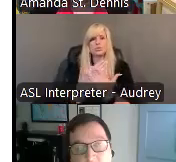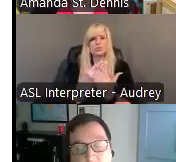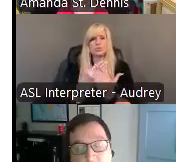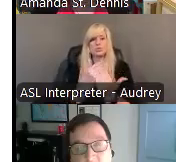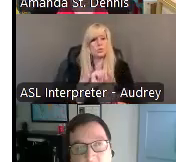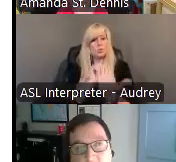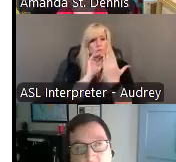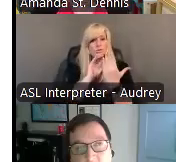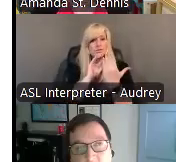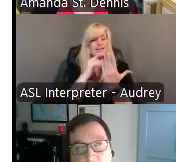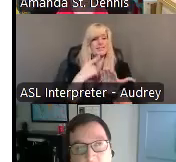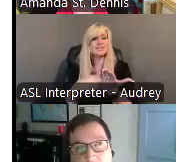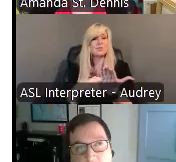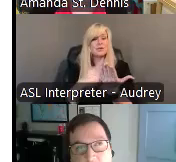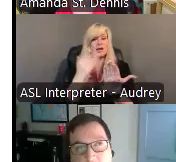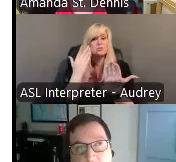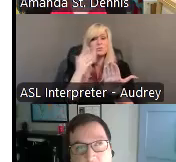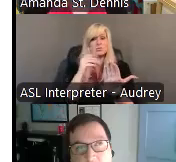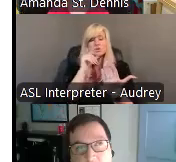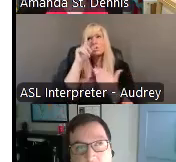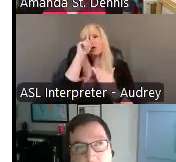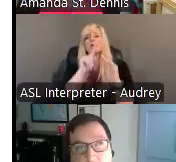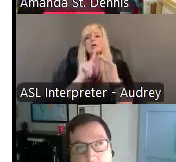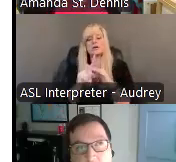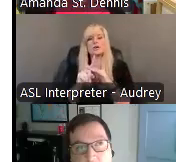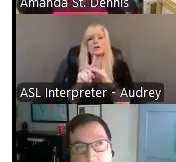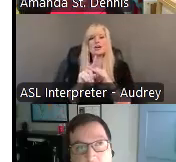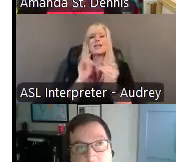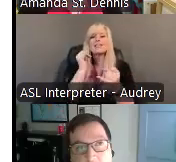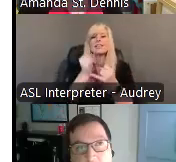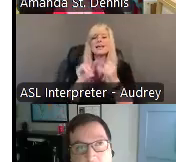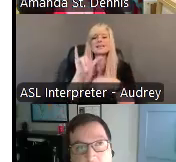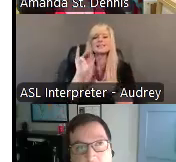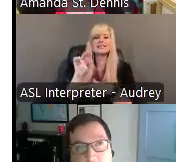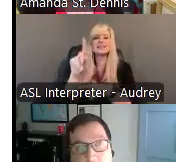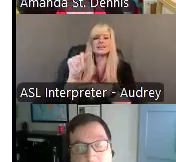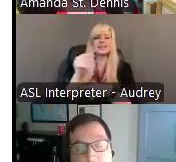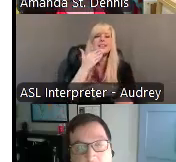also then leads, last but not least, to Linda. Linda Nguyen: Thanks so much Amanda, Jess and